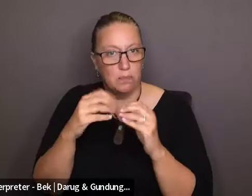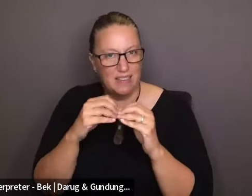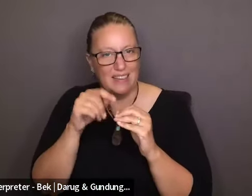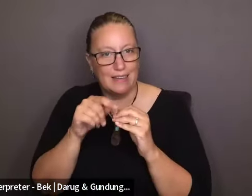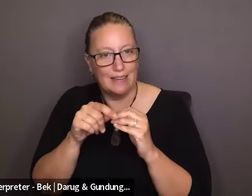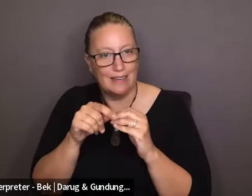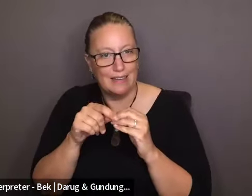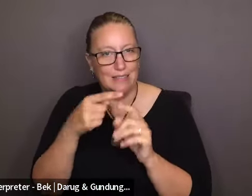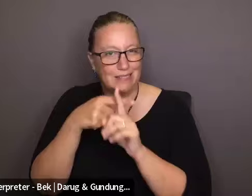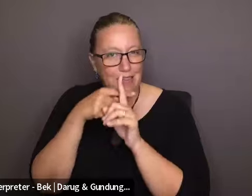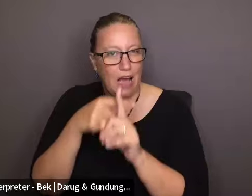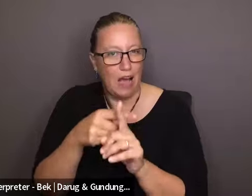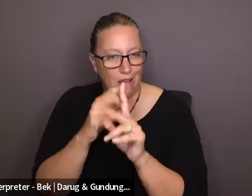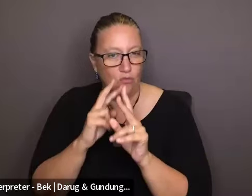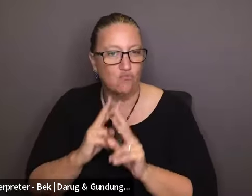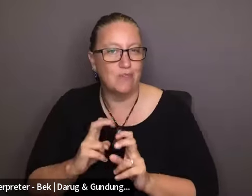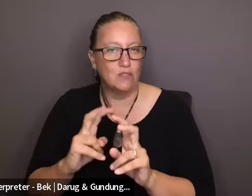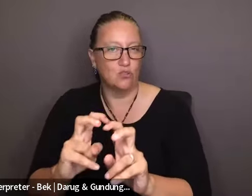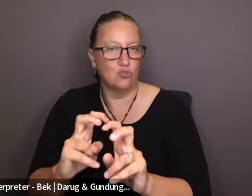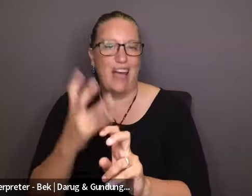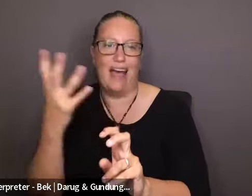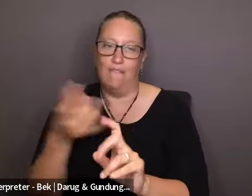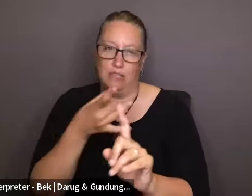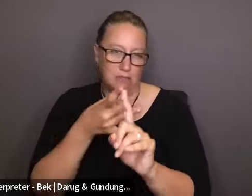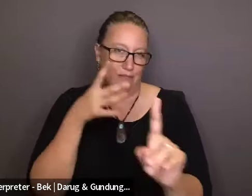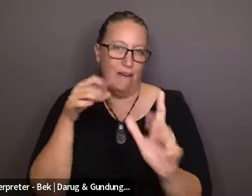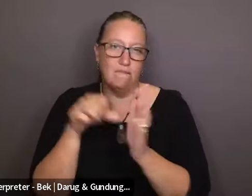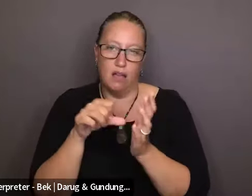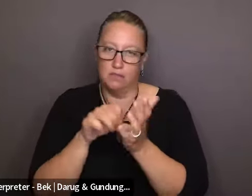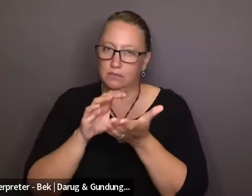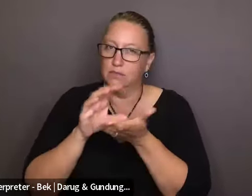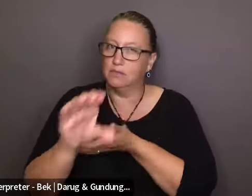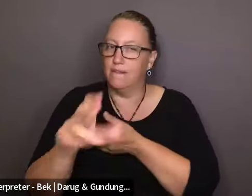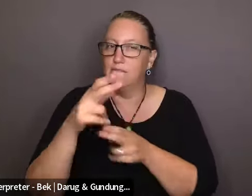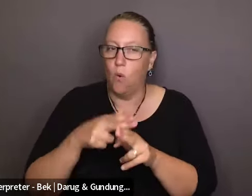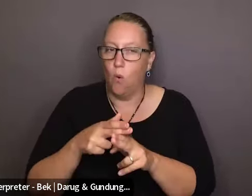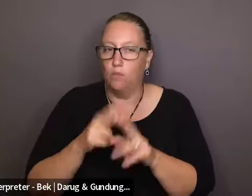their own questions and their own safety focus. However, in